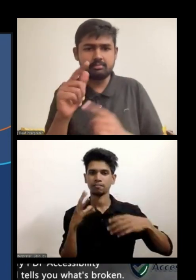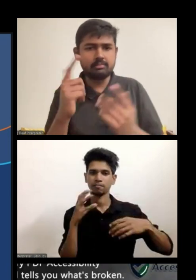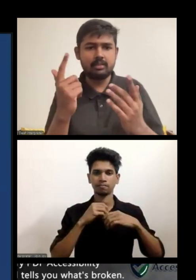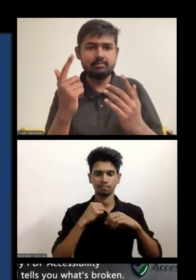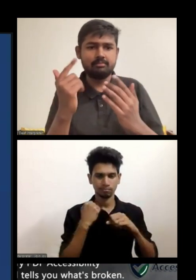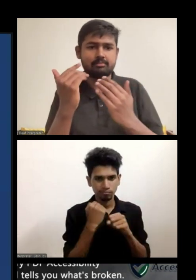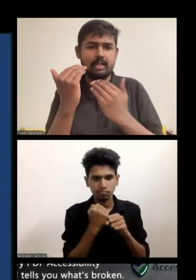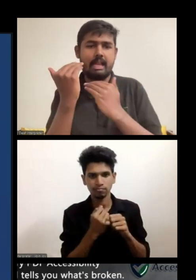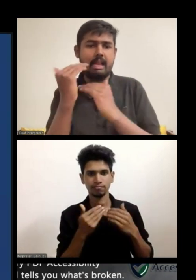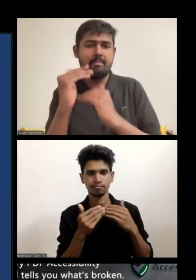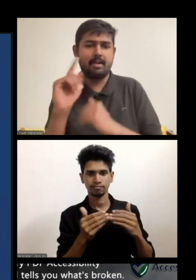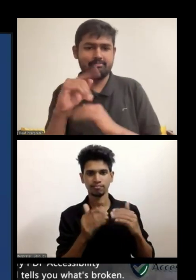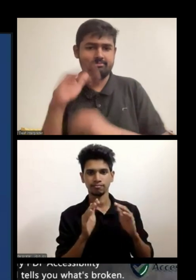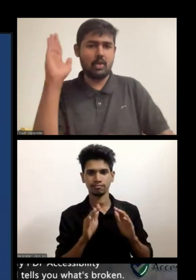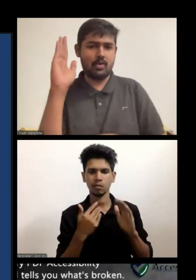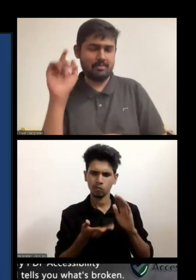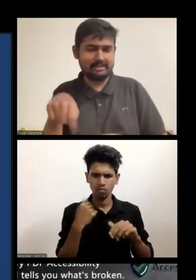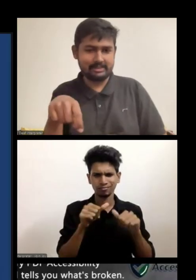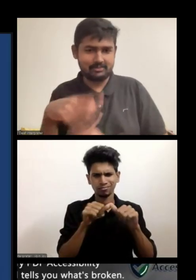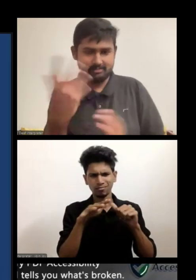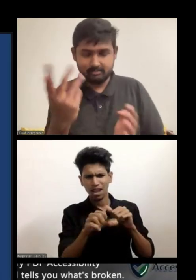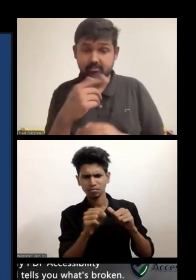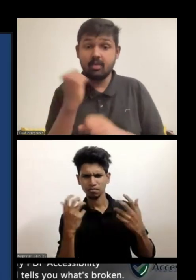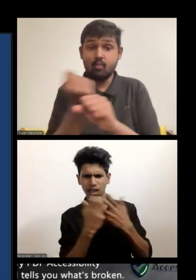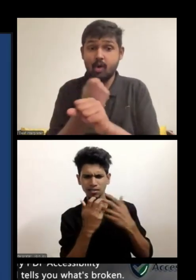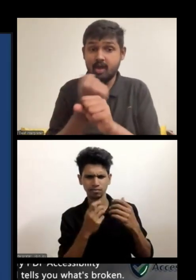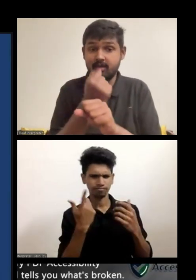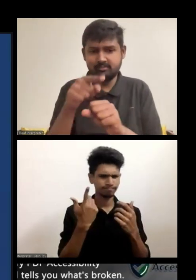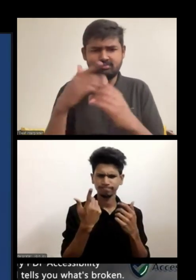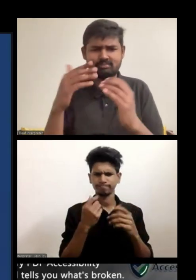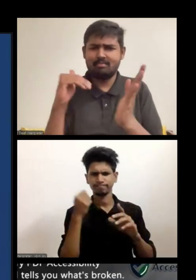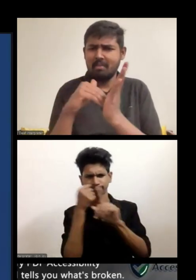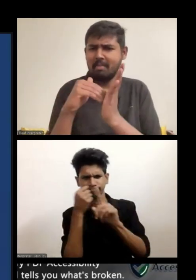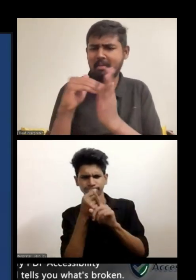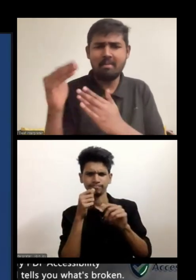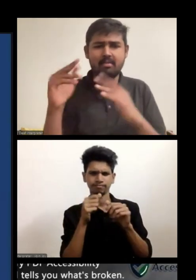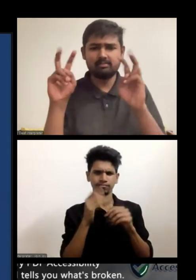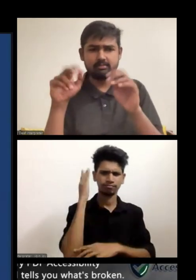And when the organizations are saying this, the websites get attention first.